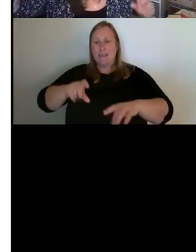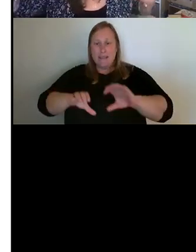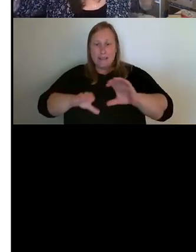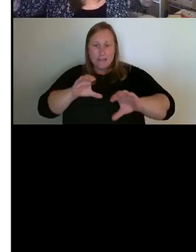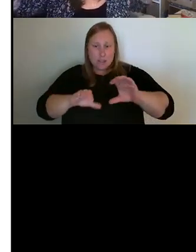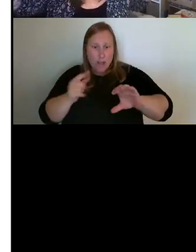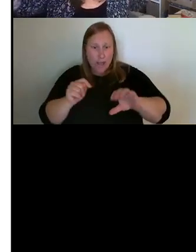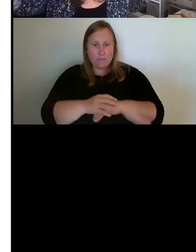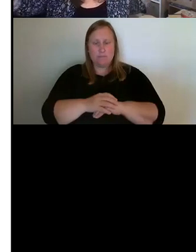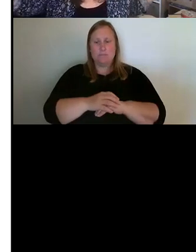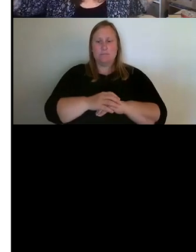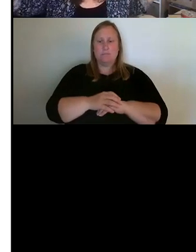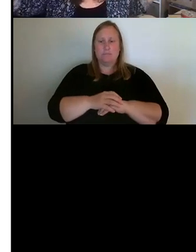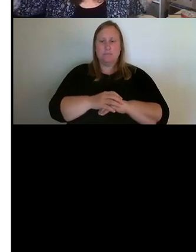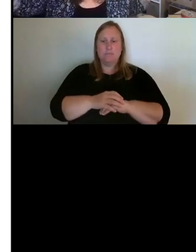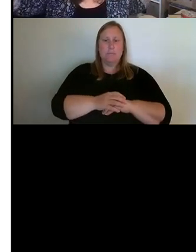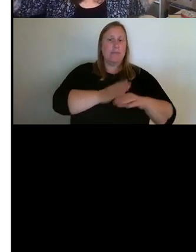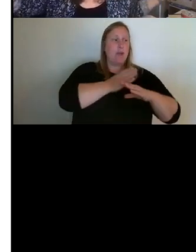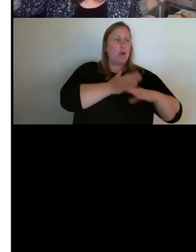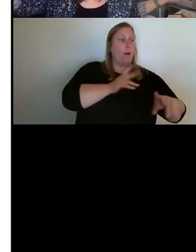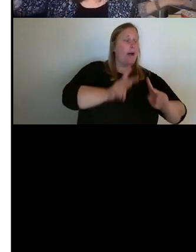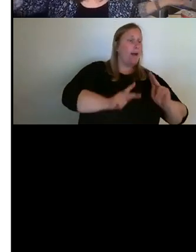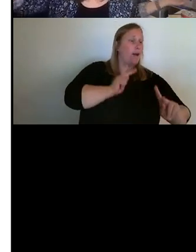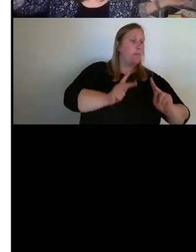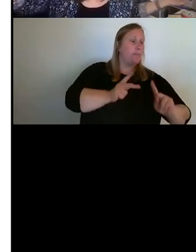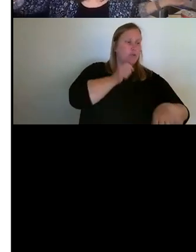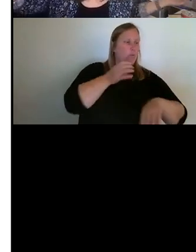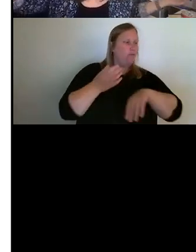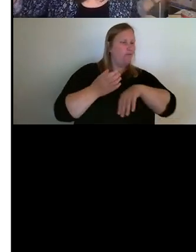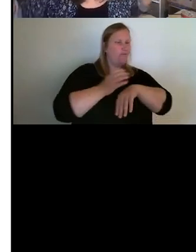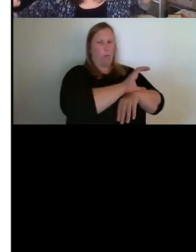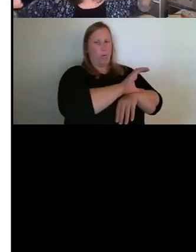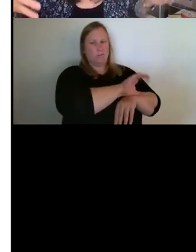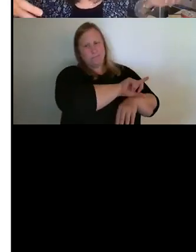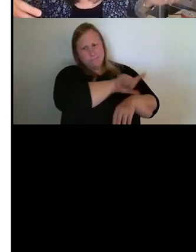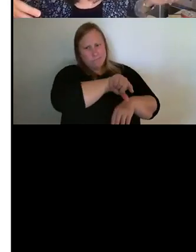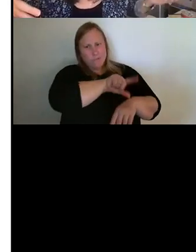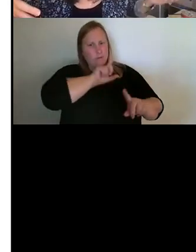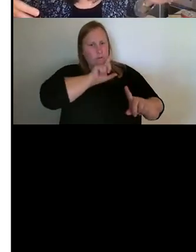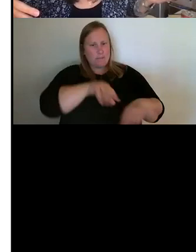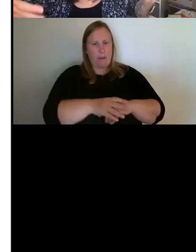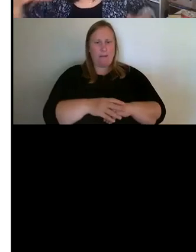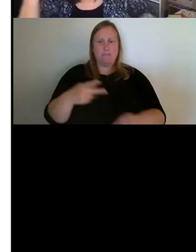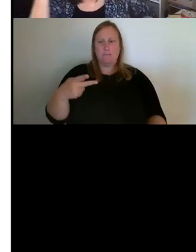But this quiet person, don't force the chat. Same thing with the polls.